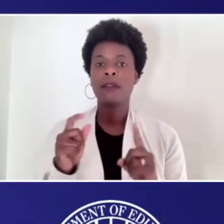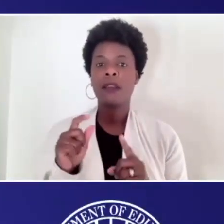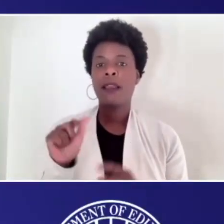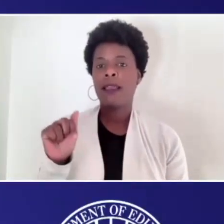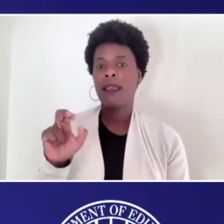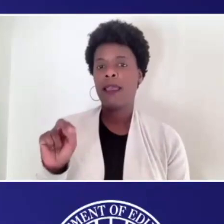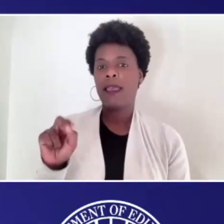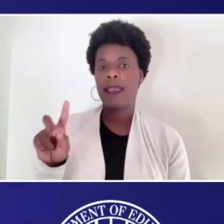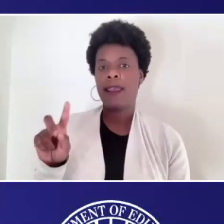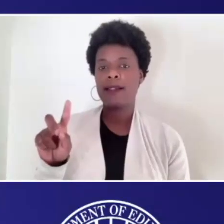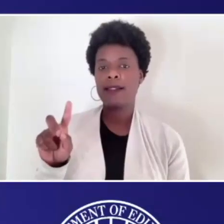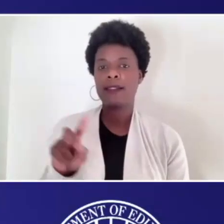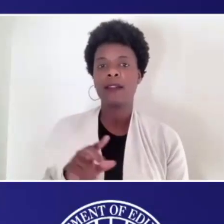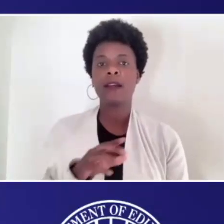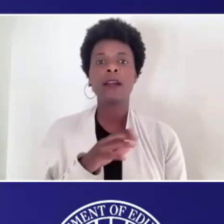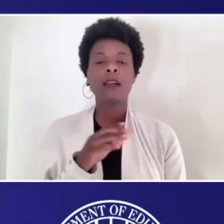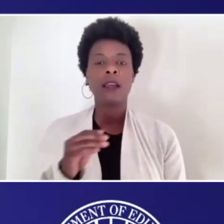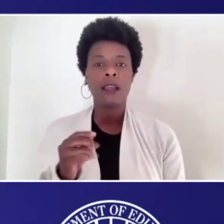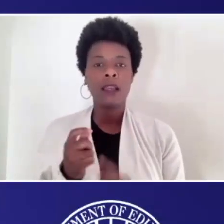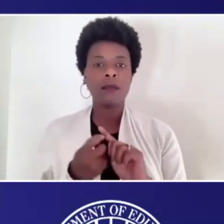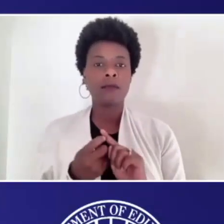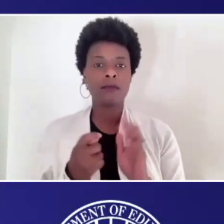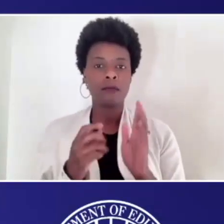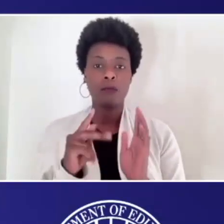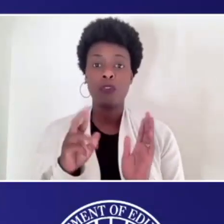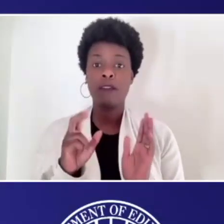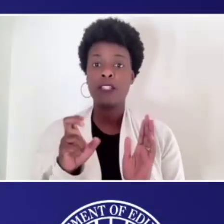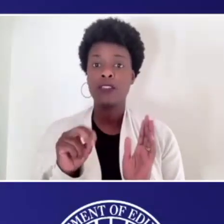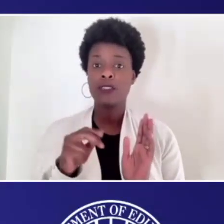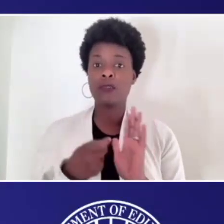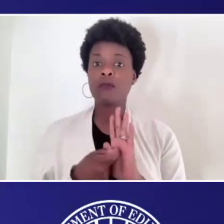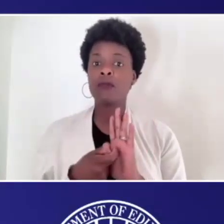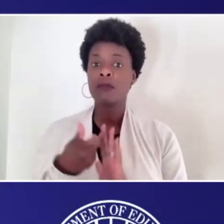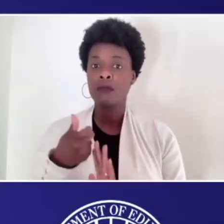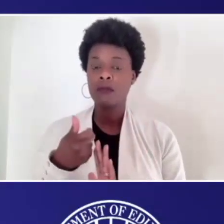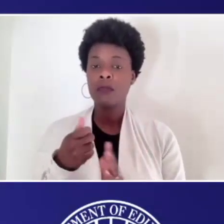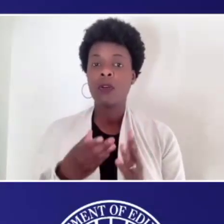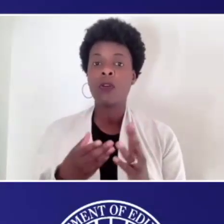and removing the provision that we would publish through a Federal Register notice.